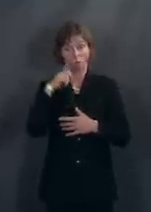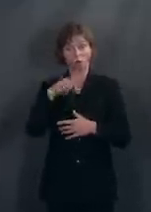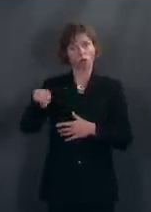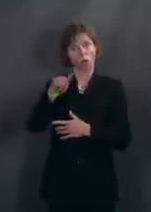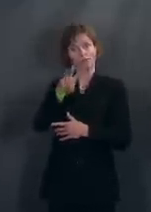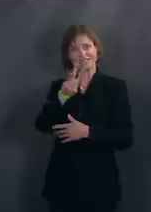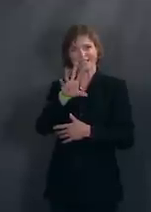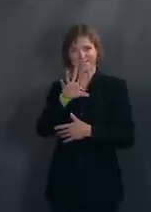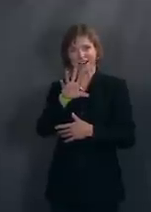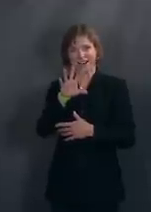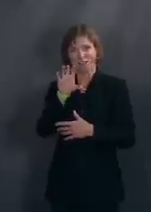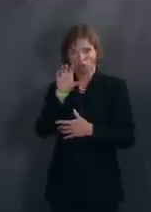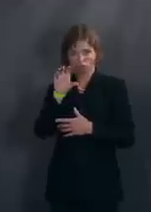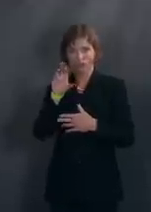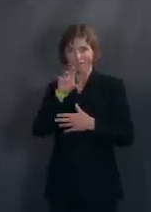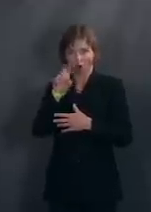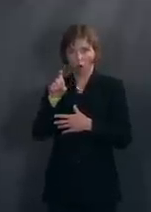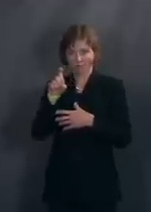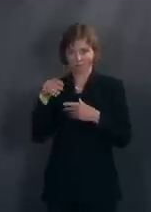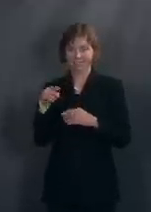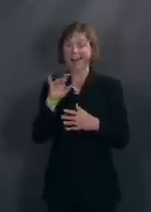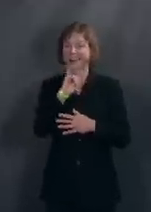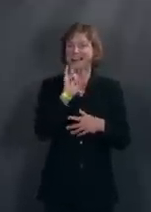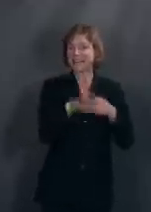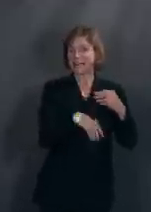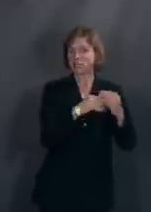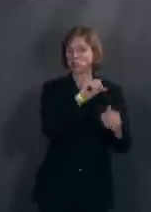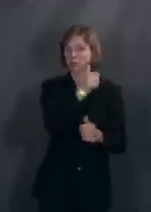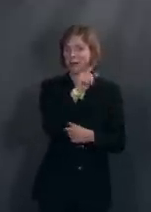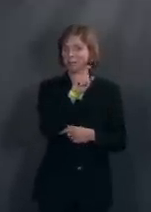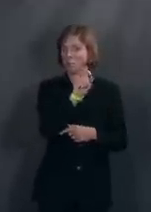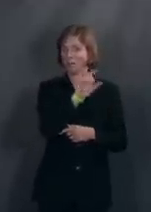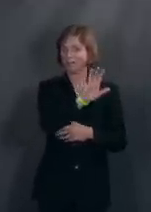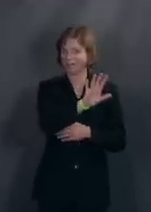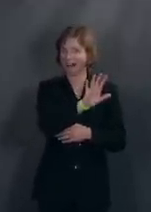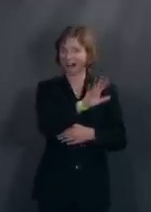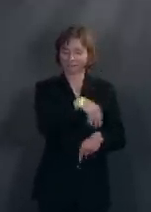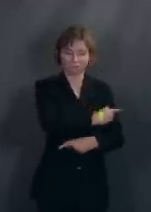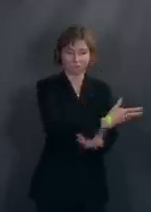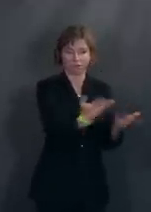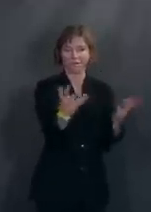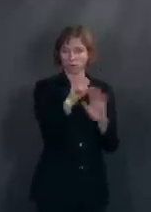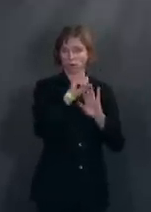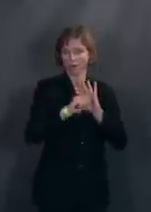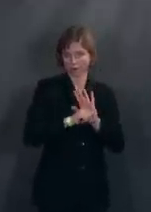so that's in addition to the ten point five million doses that are going to go to states, tribes and territories.